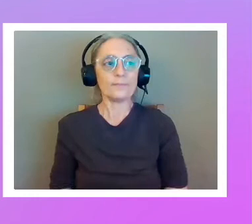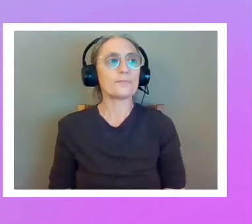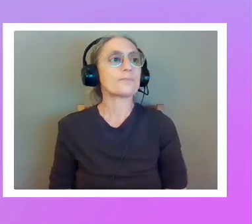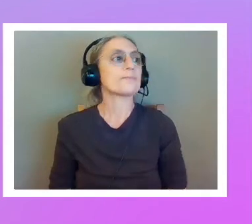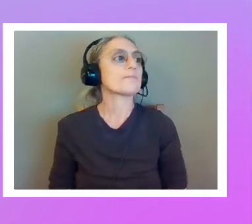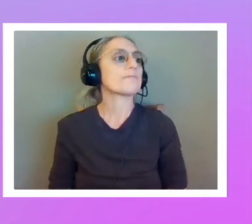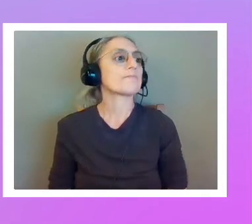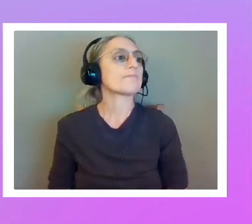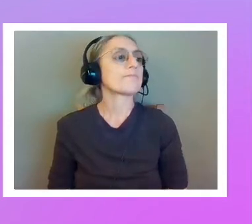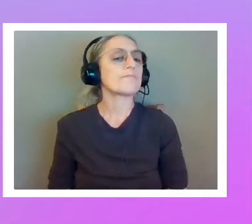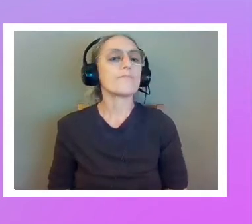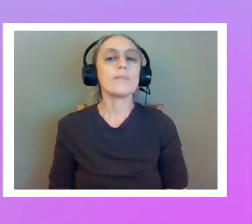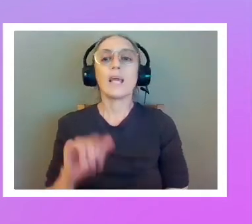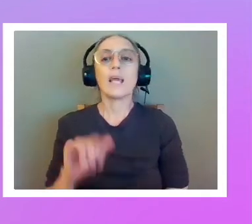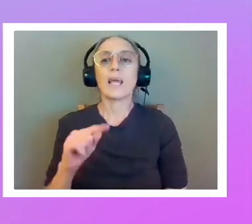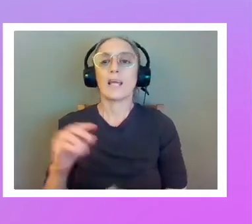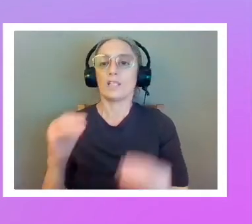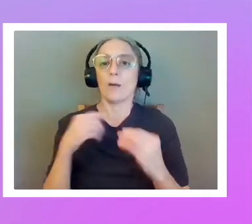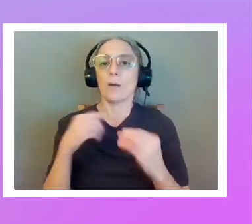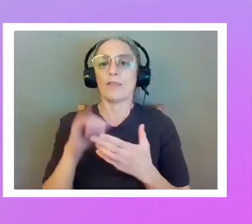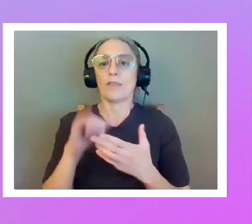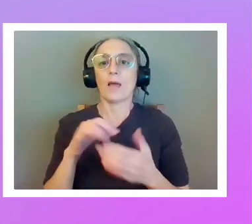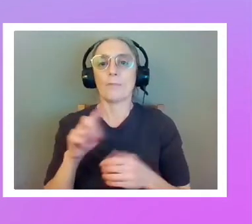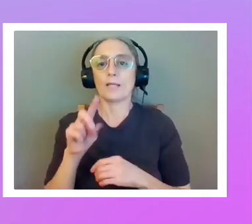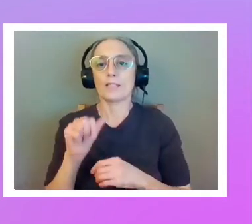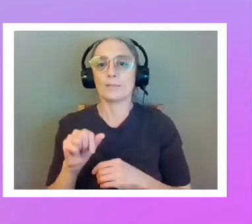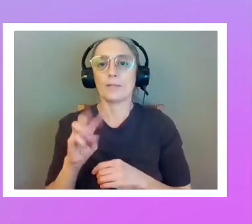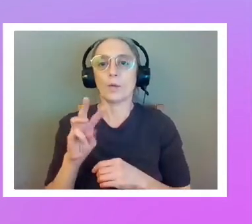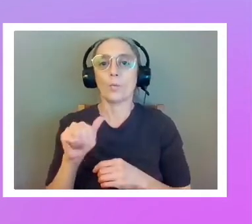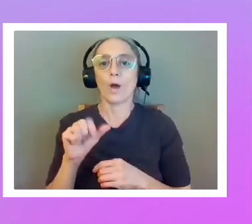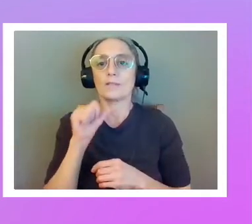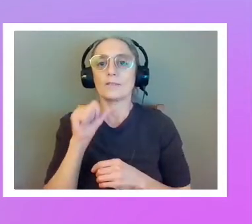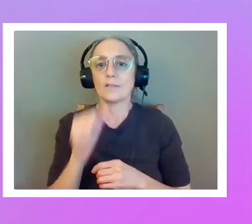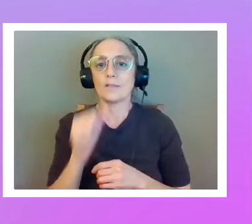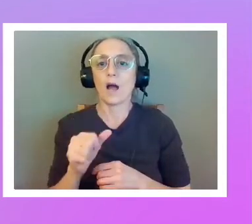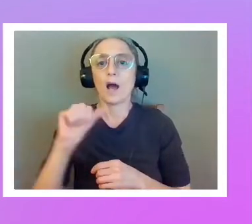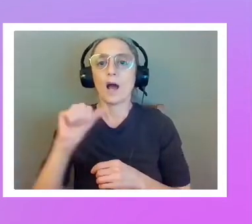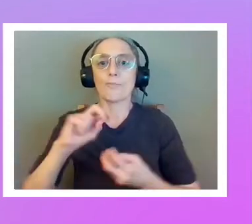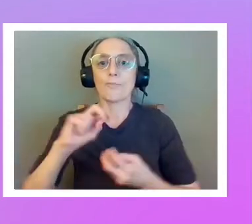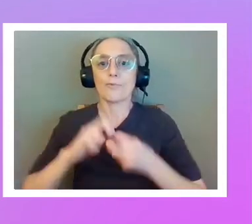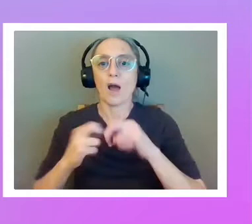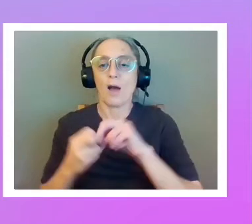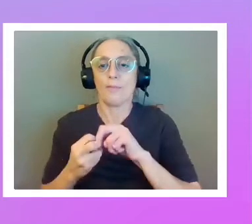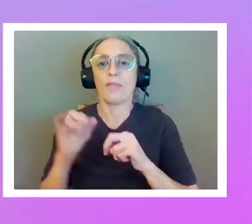It taught me that my disability was not a problem that I needed to solve.